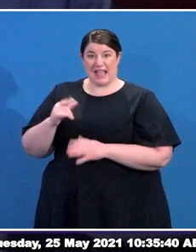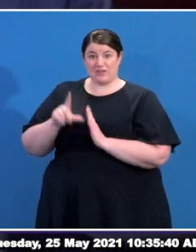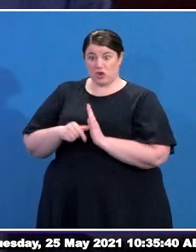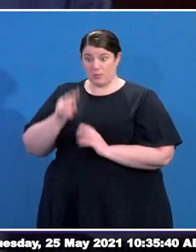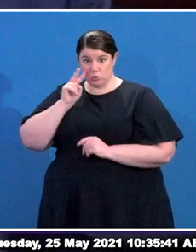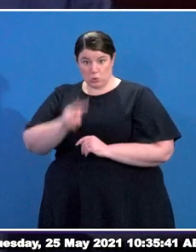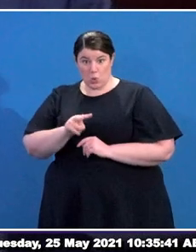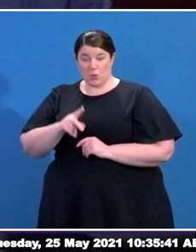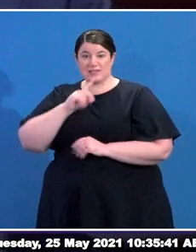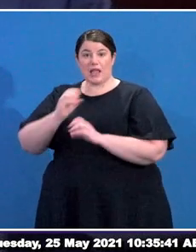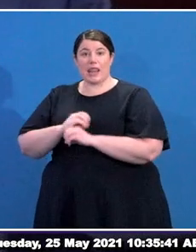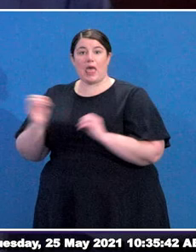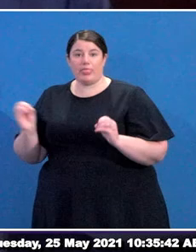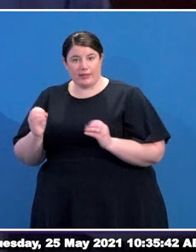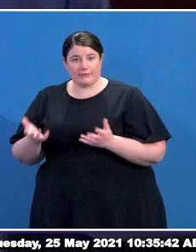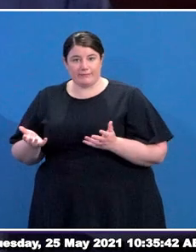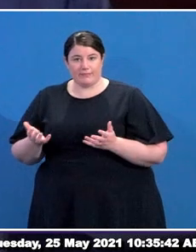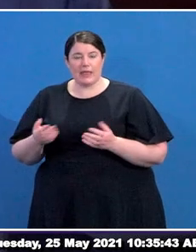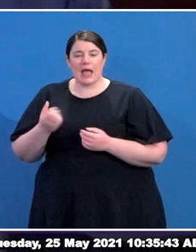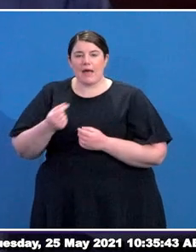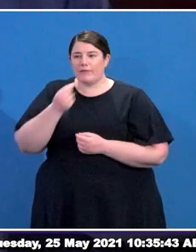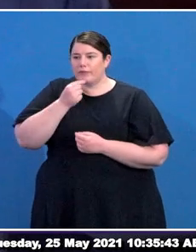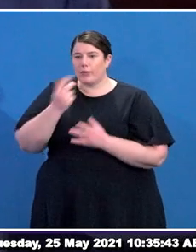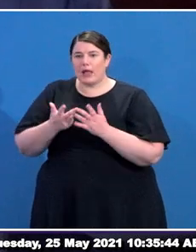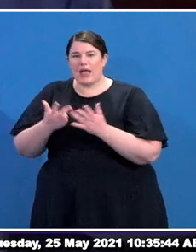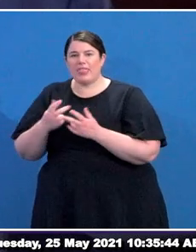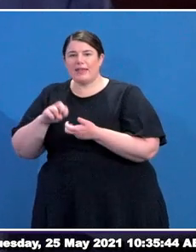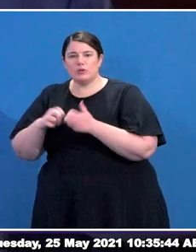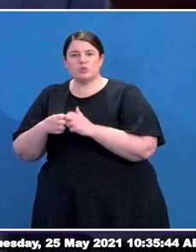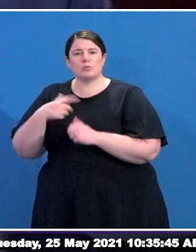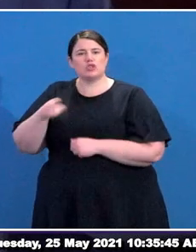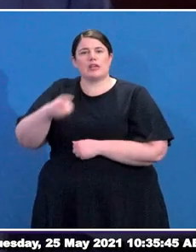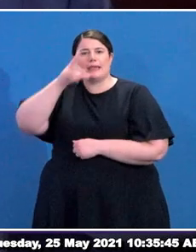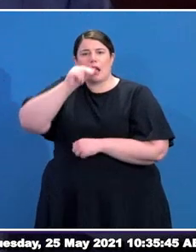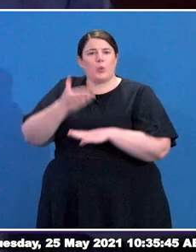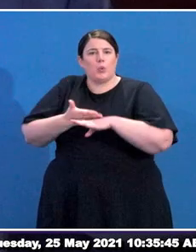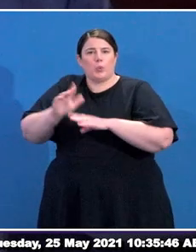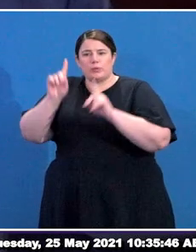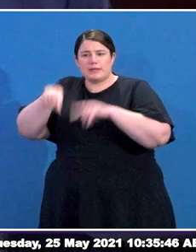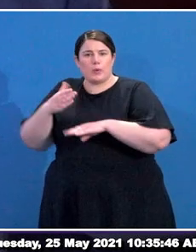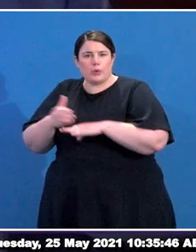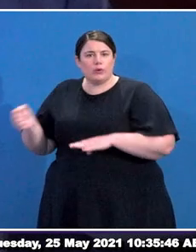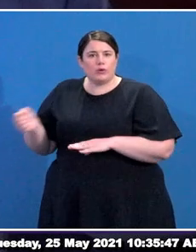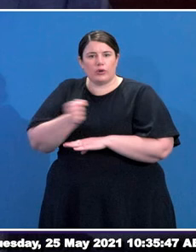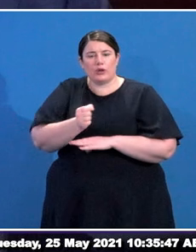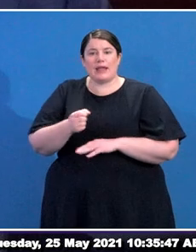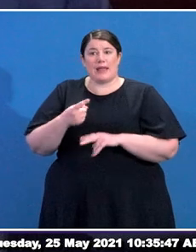There were other side issues around, you know, she was quite junior and, you know, issues around training, and whatever.